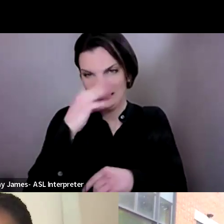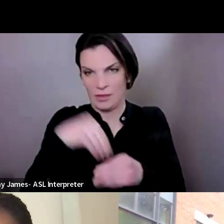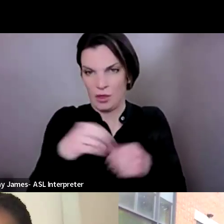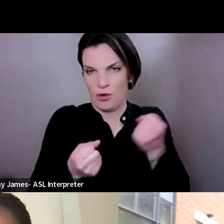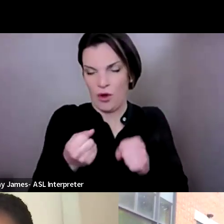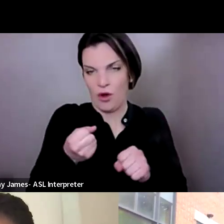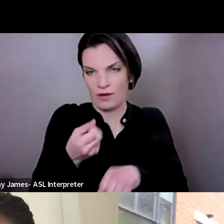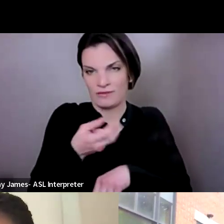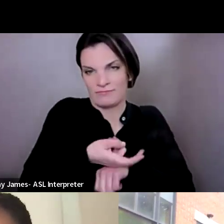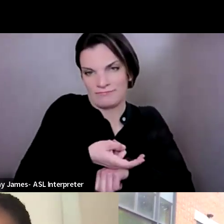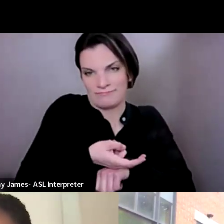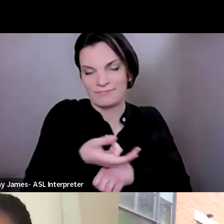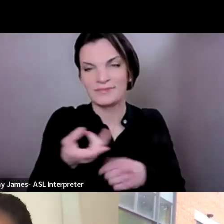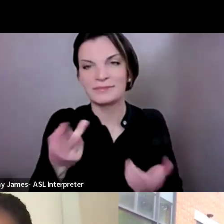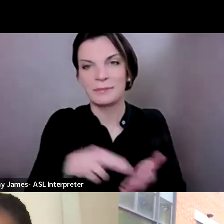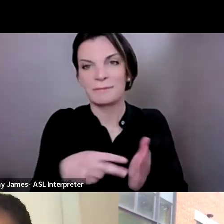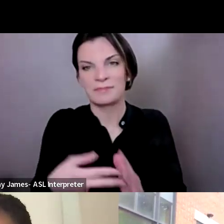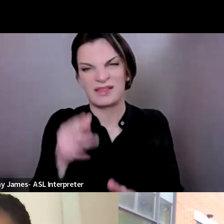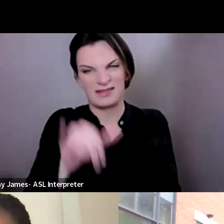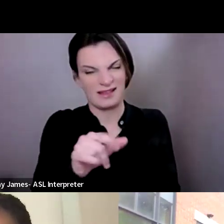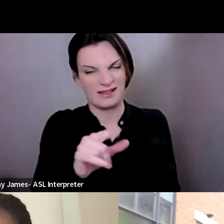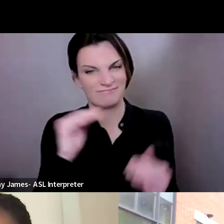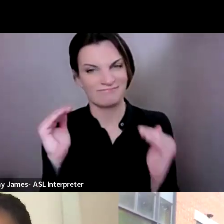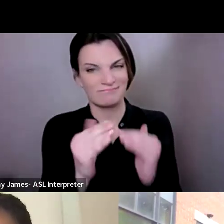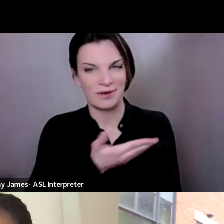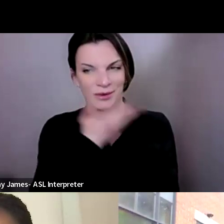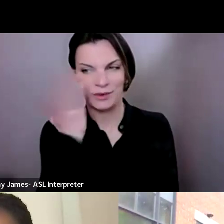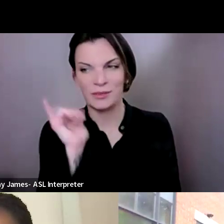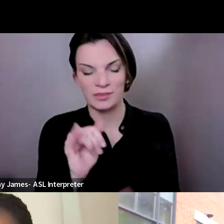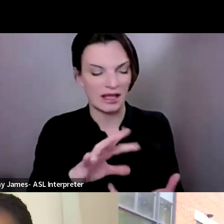terribly important. And I would also say, as we talk about the intersectionality of that those low